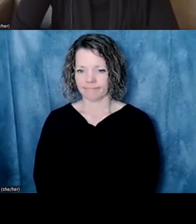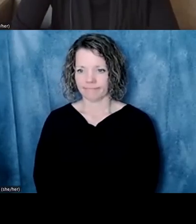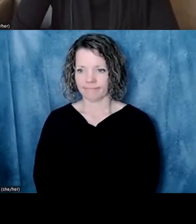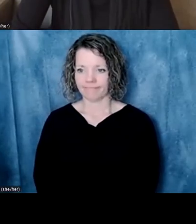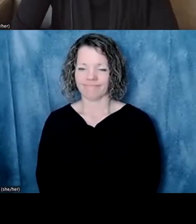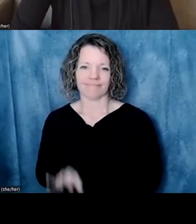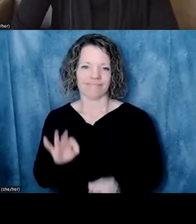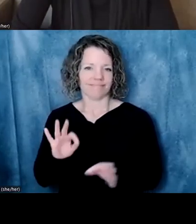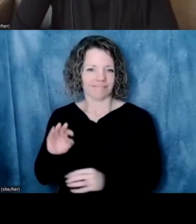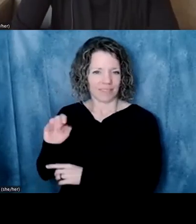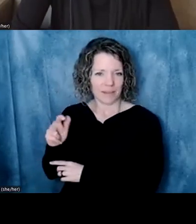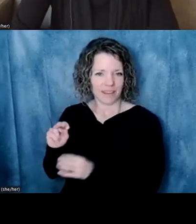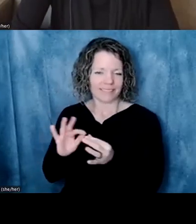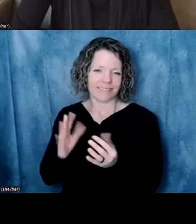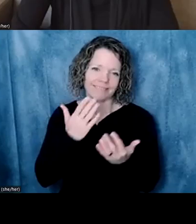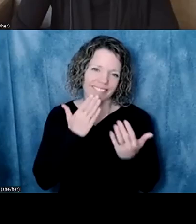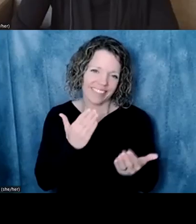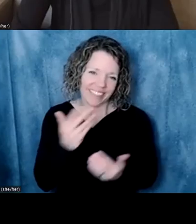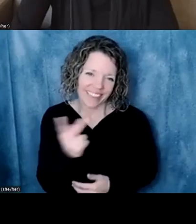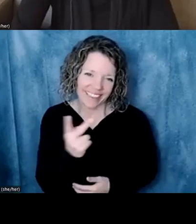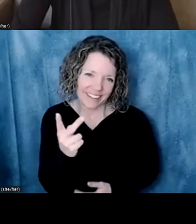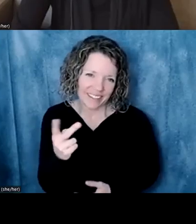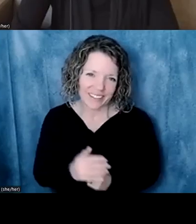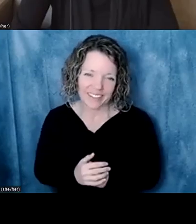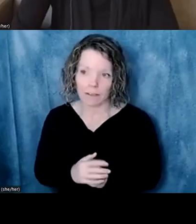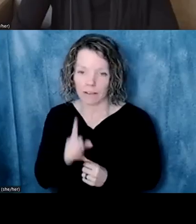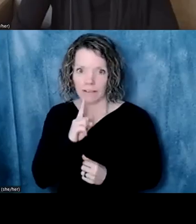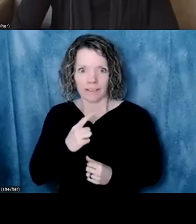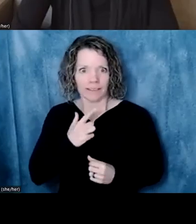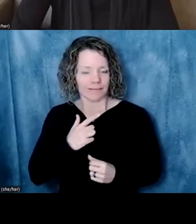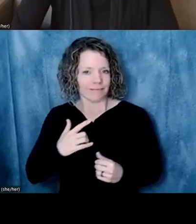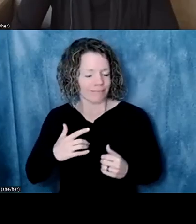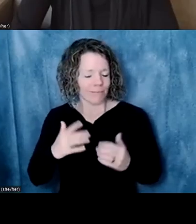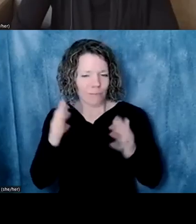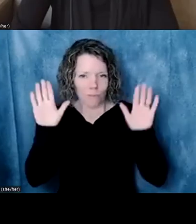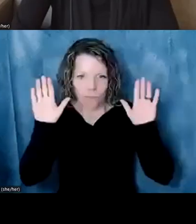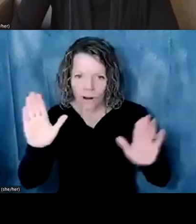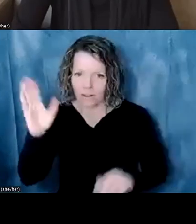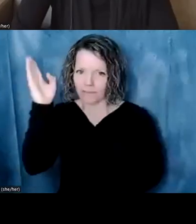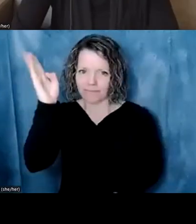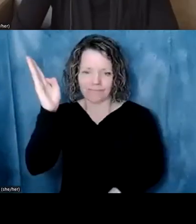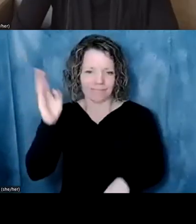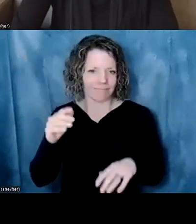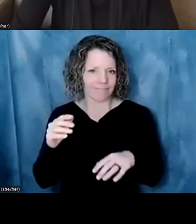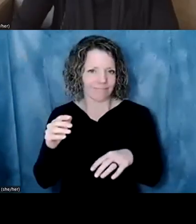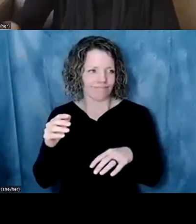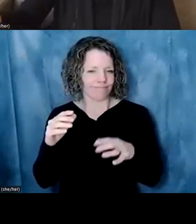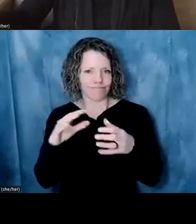Thank you. I really appreciate the wonderful presentation and excellent discussion with